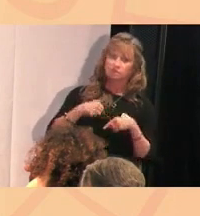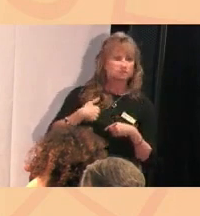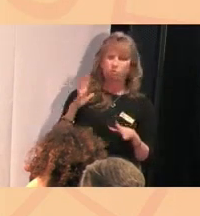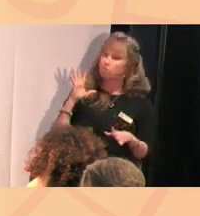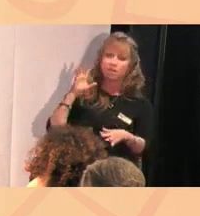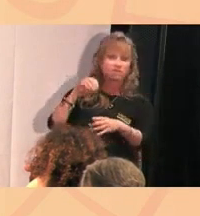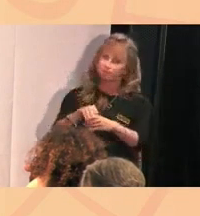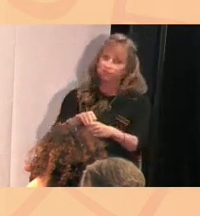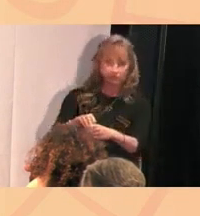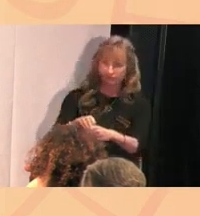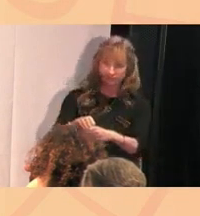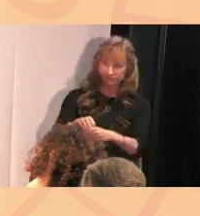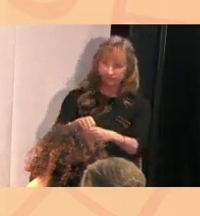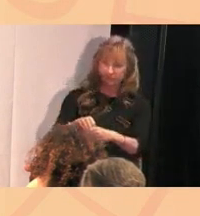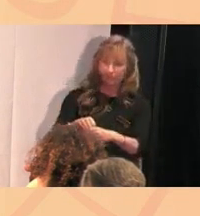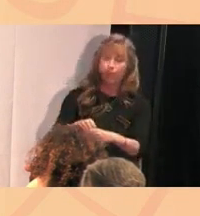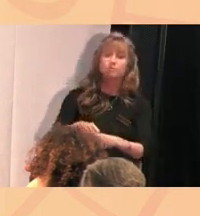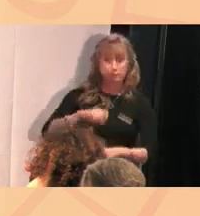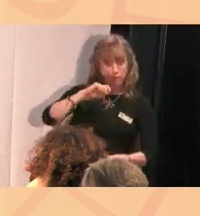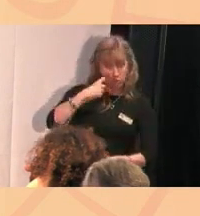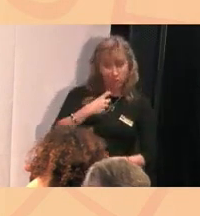but there's nothing like making that direct statement.